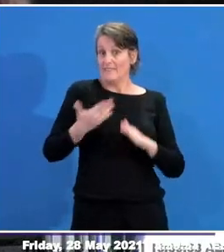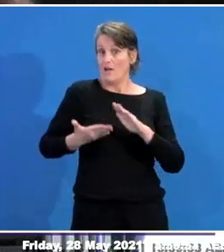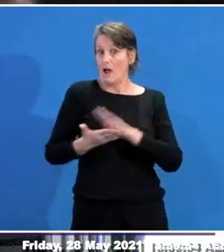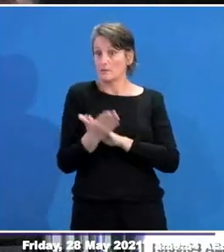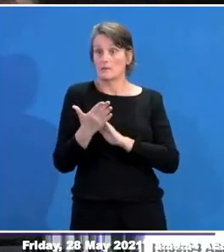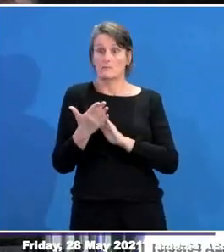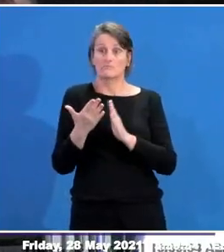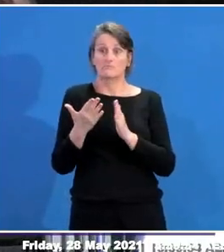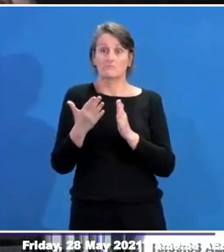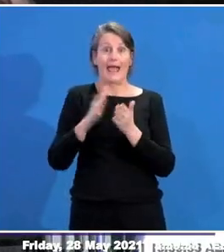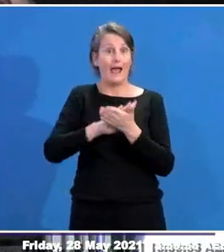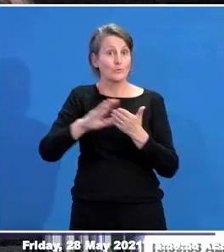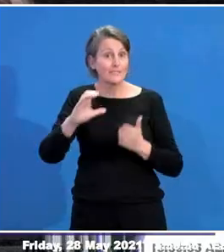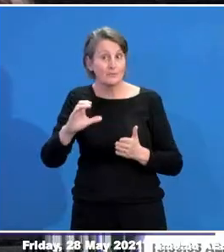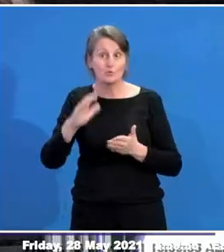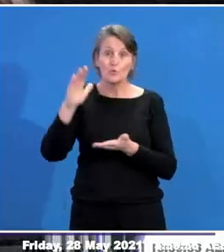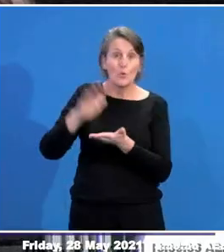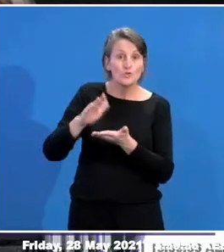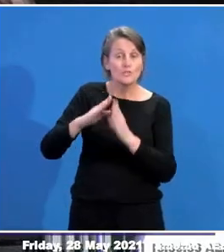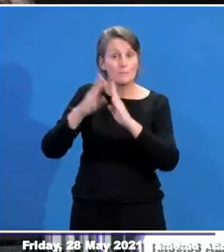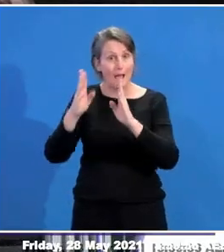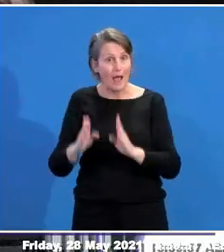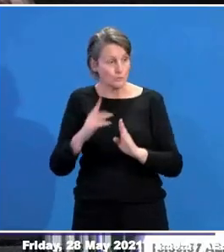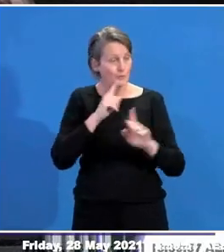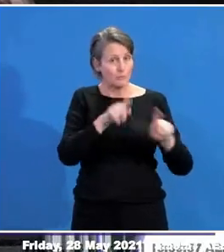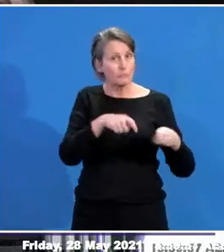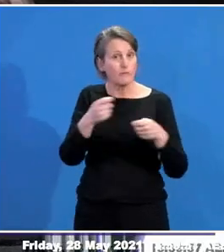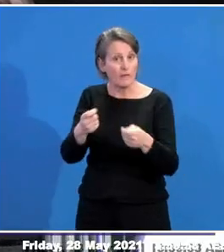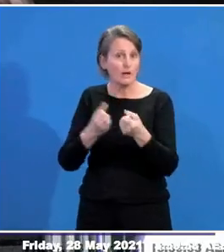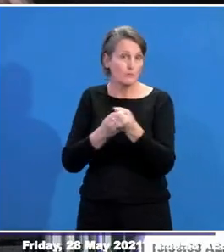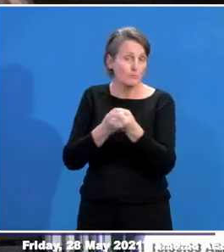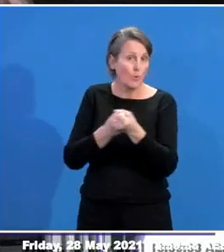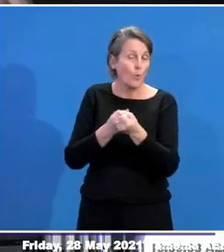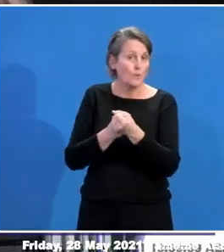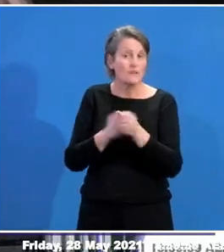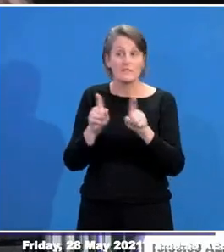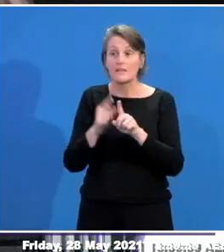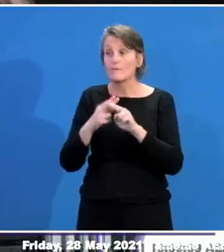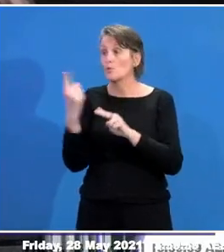are in those public and social housing settings, as well as people who are in the private rental market.